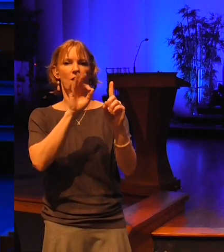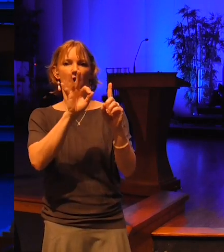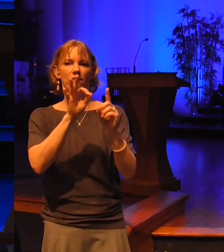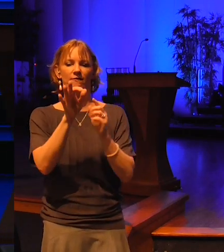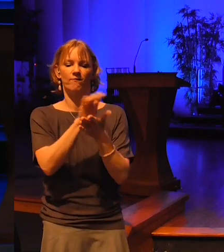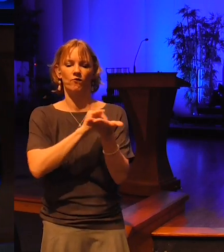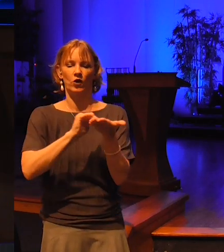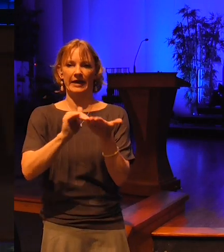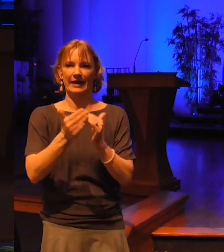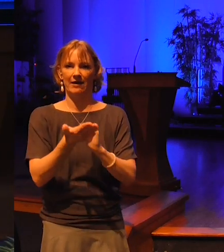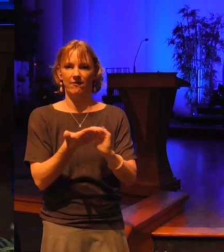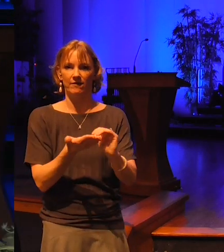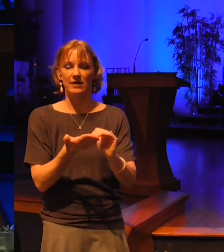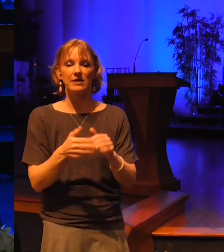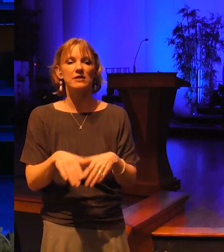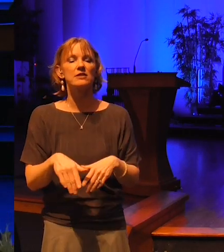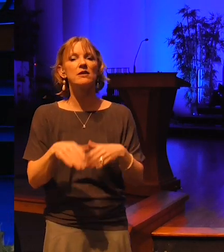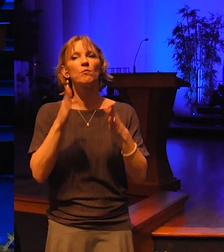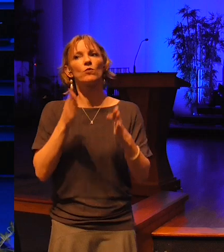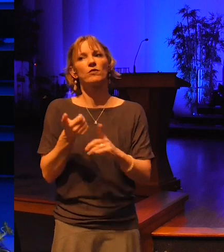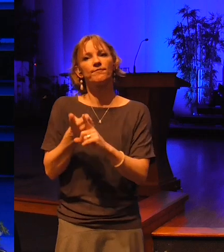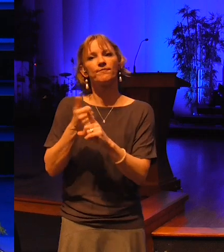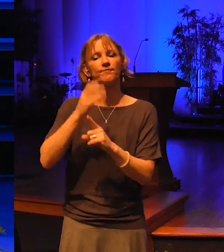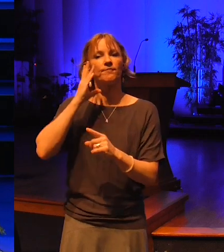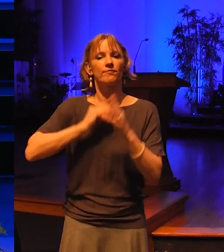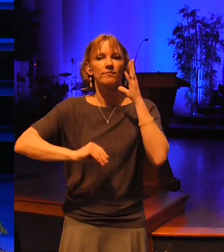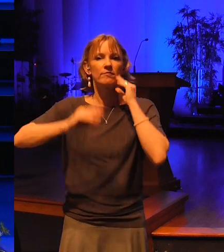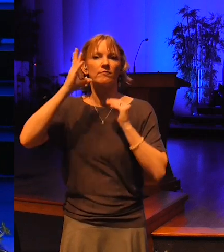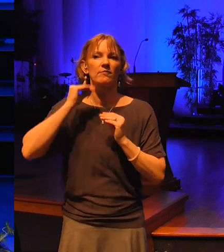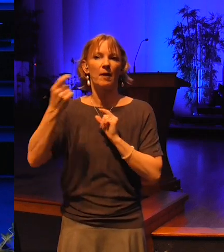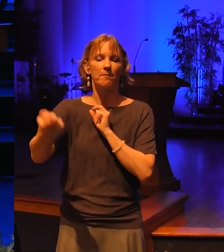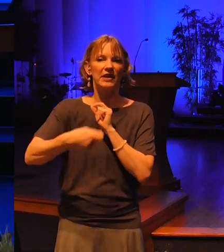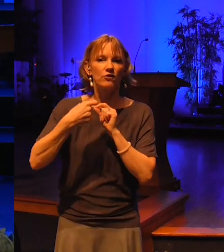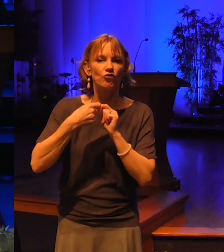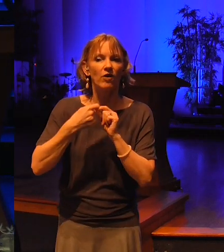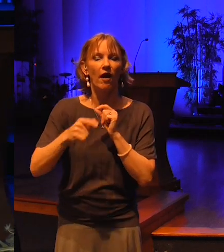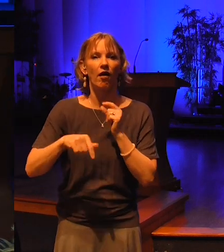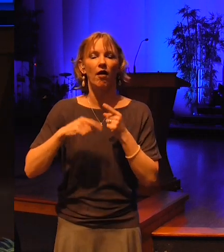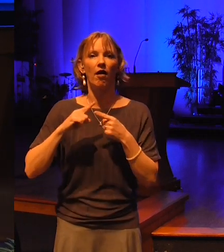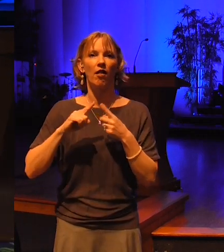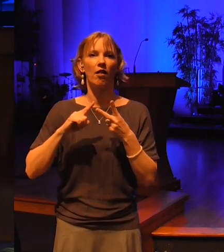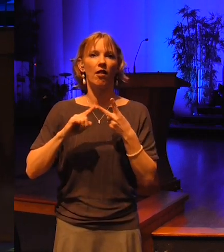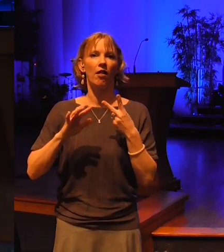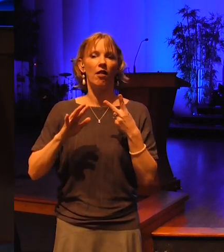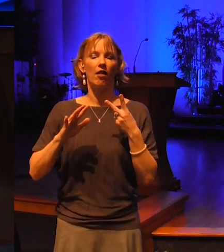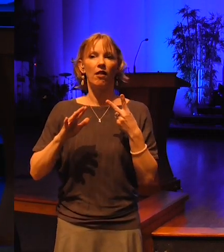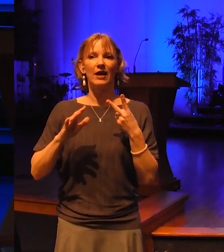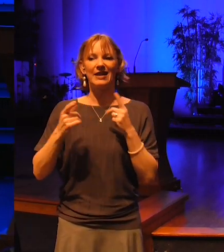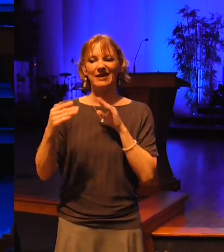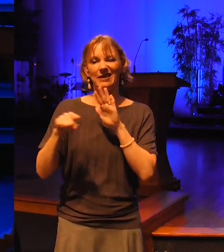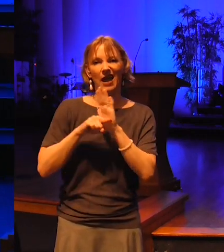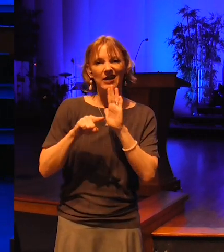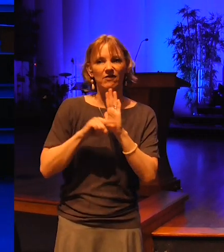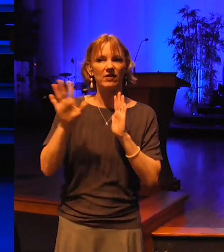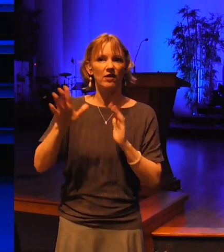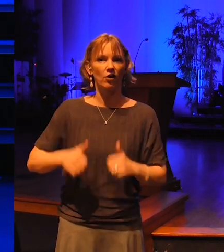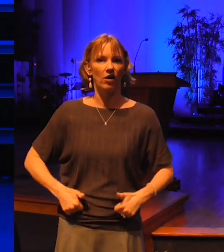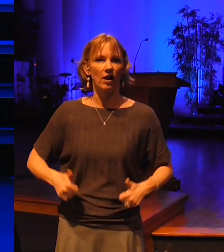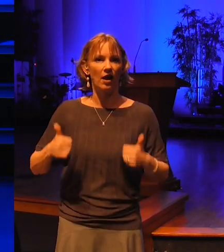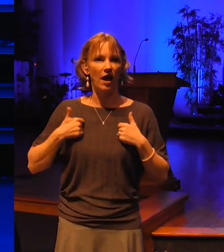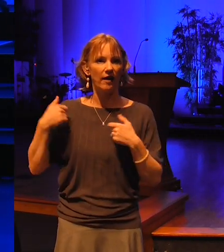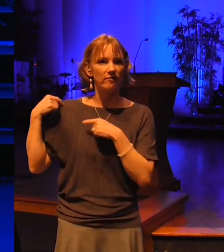this is someone who's experienced betrayals and negativity in their life they've been discounted